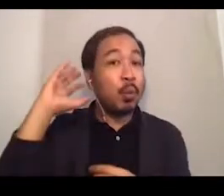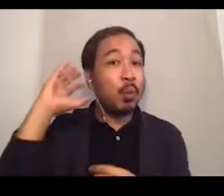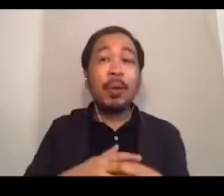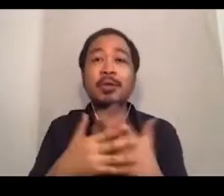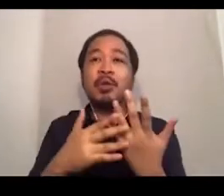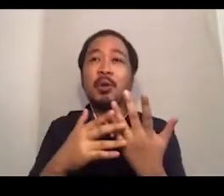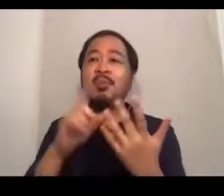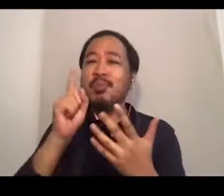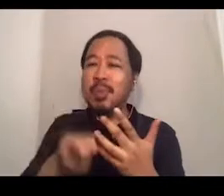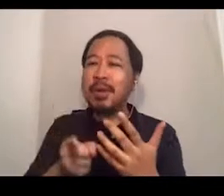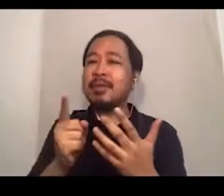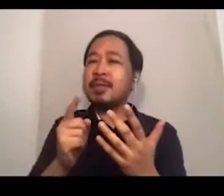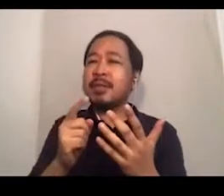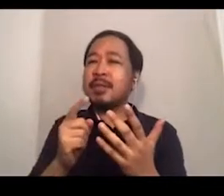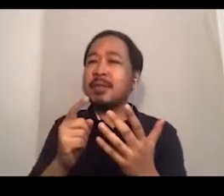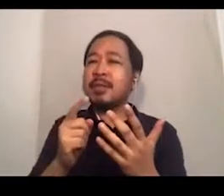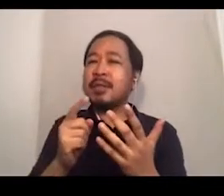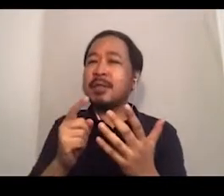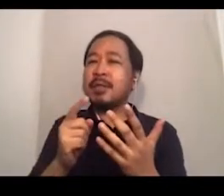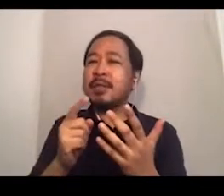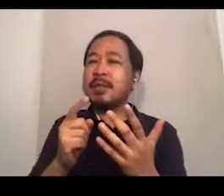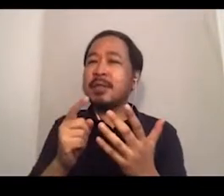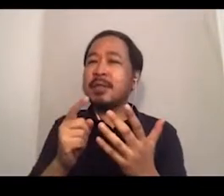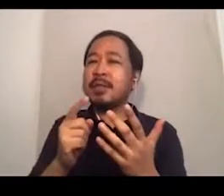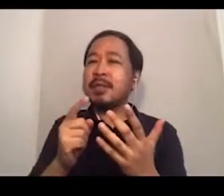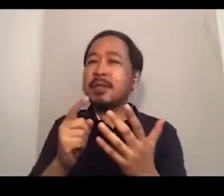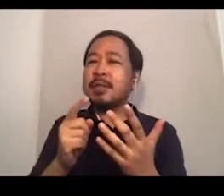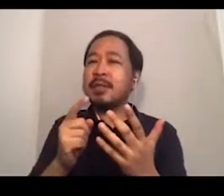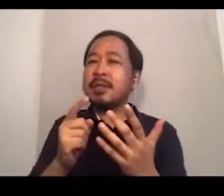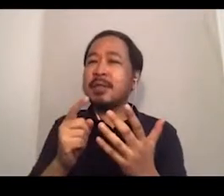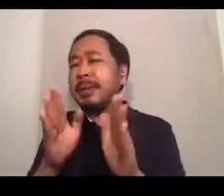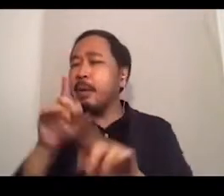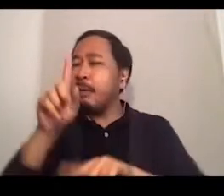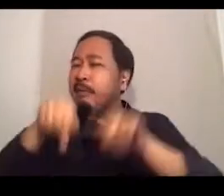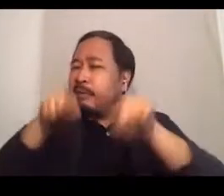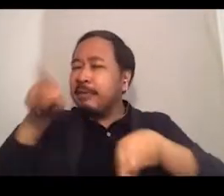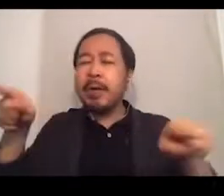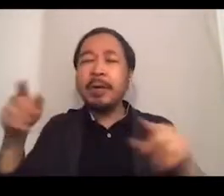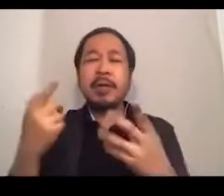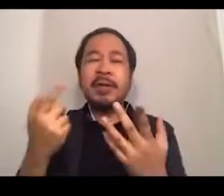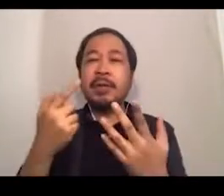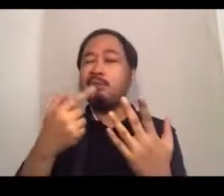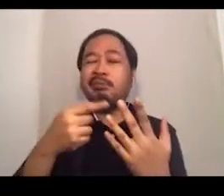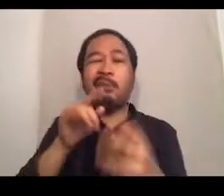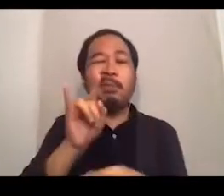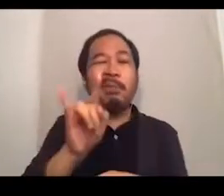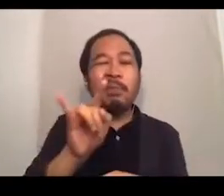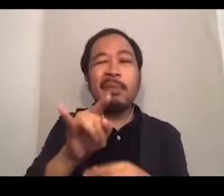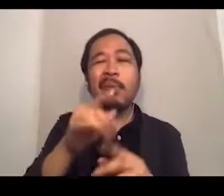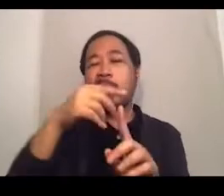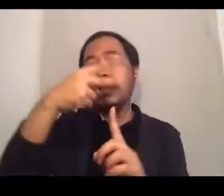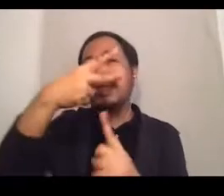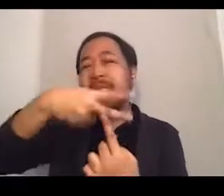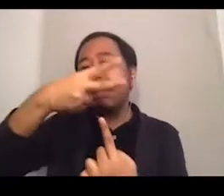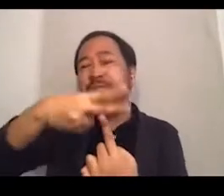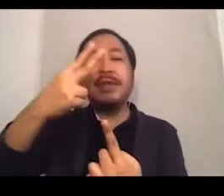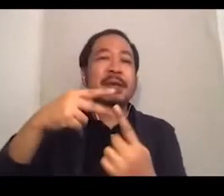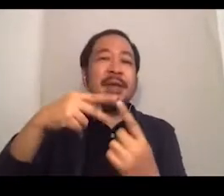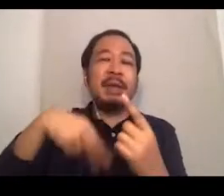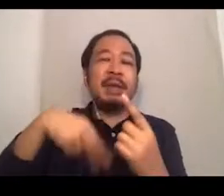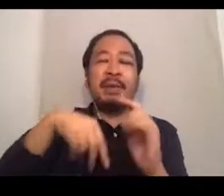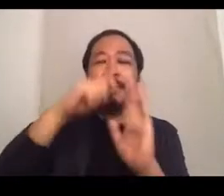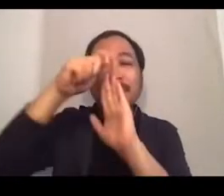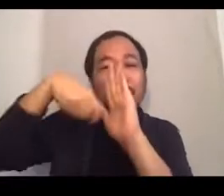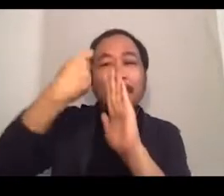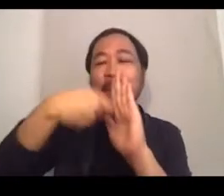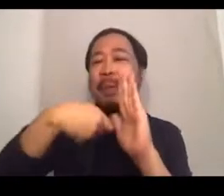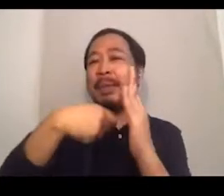So the whole idea of preparing our communities includes our people with disabilities.